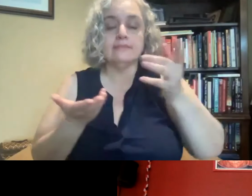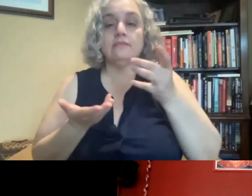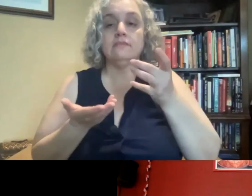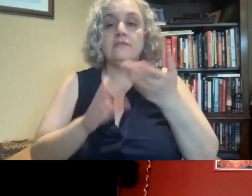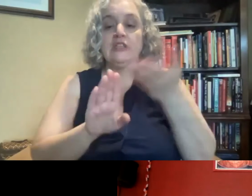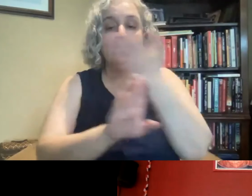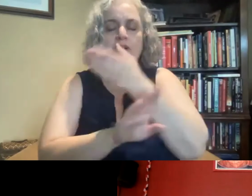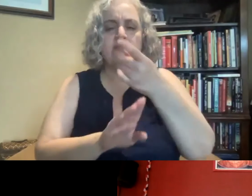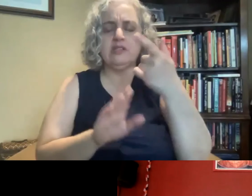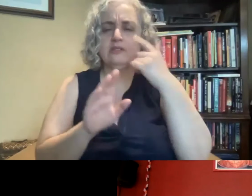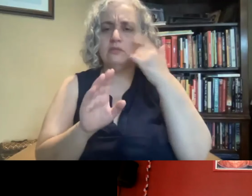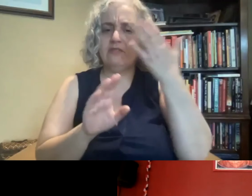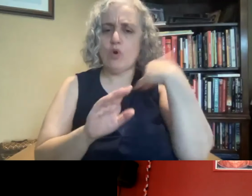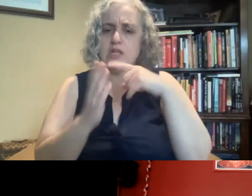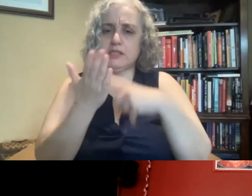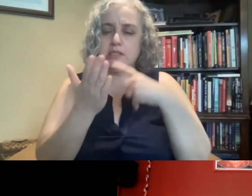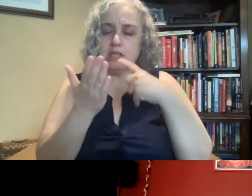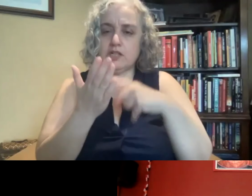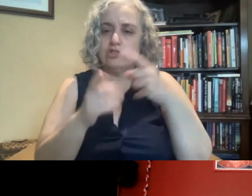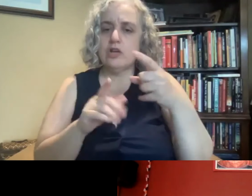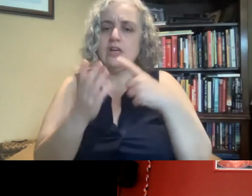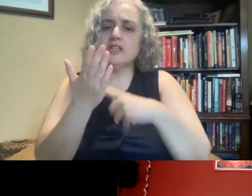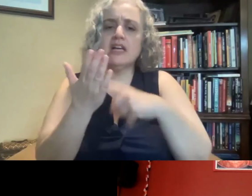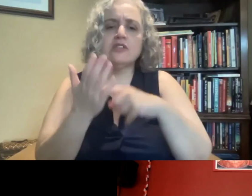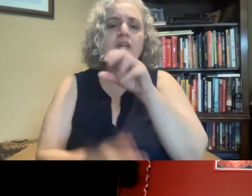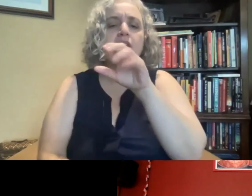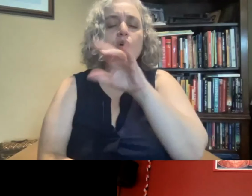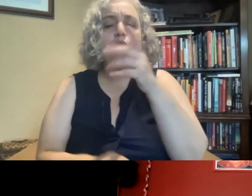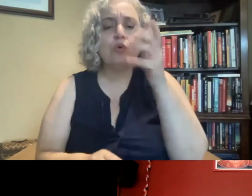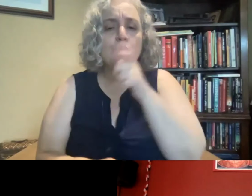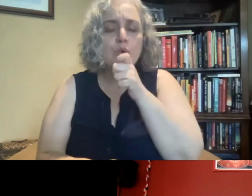we talked with Julius Jovanovich who is looking